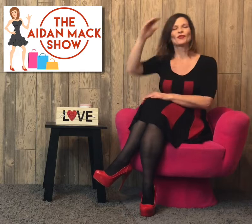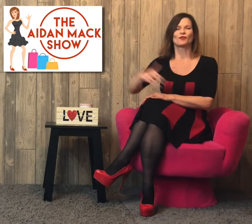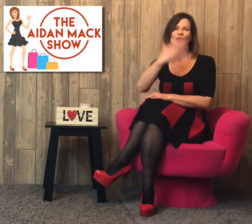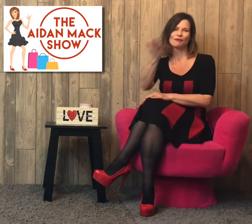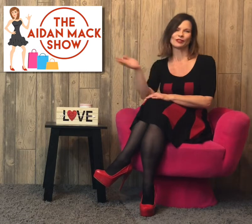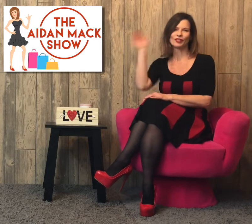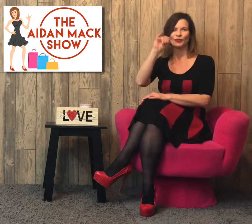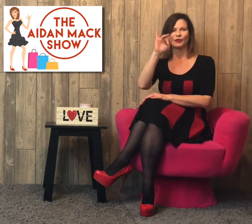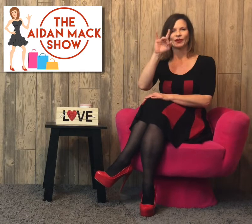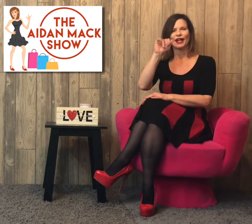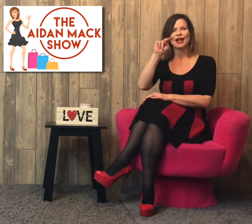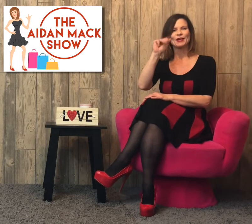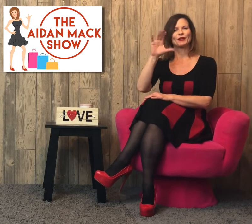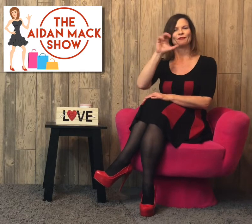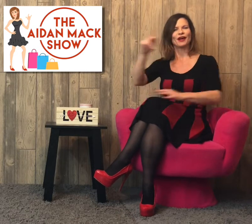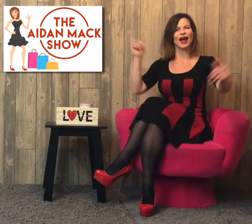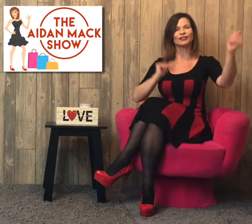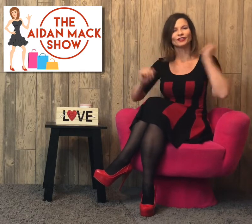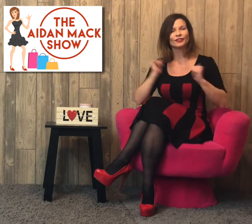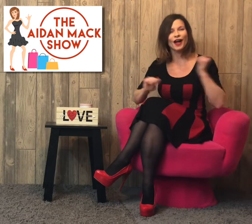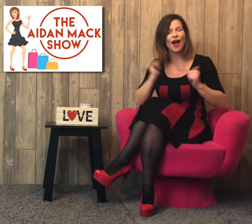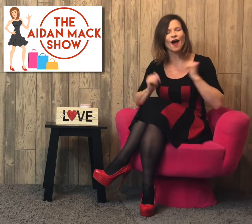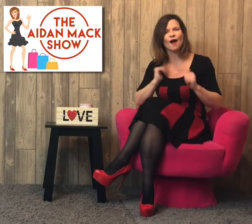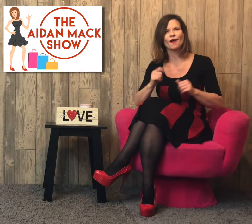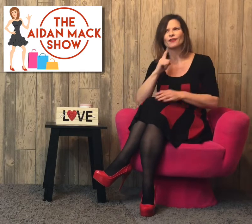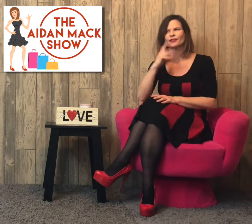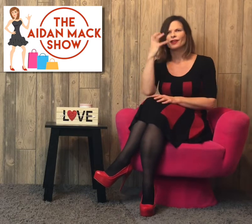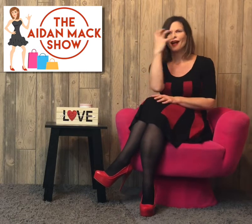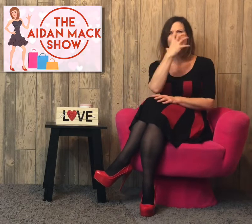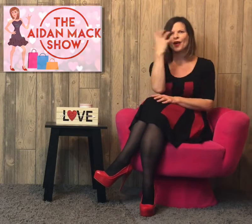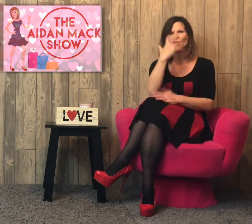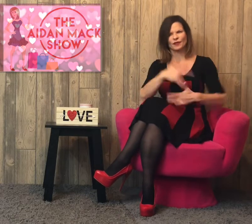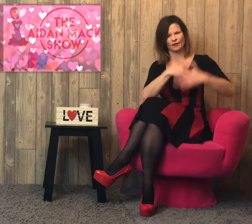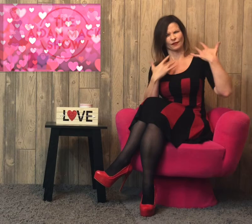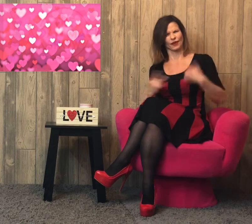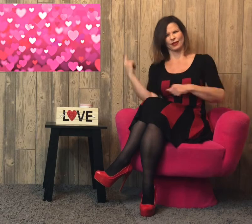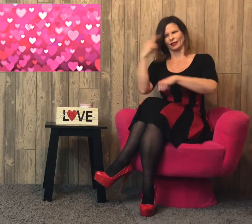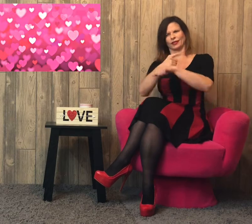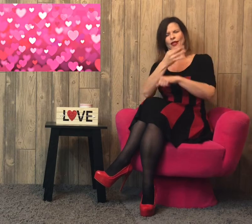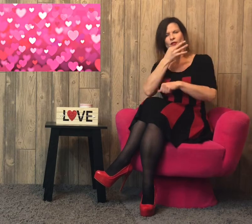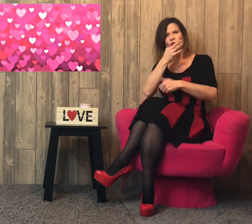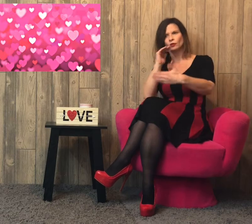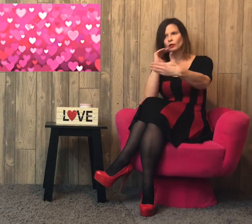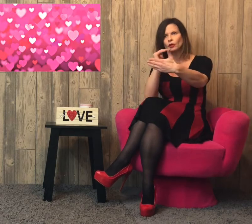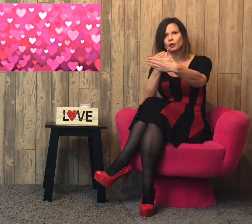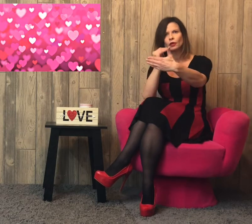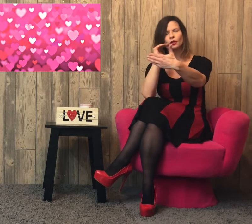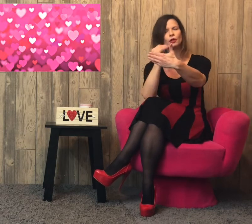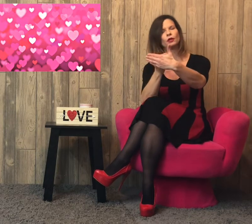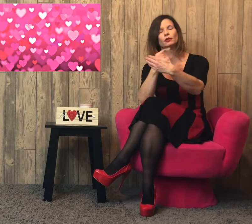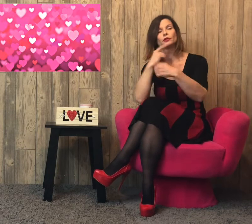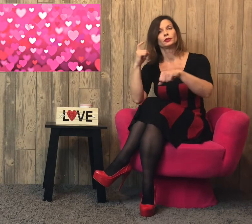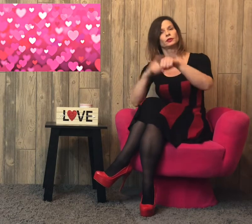Hello everyone and welcome to The Aidan Mack Show! It's unreal that Valentine's Day is almost here,